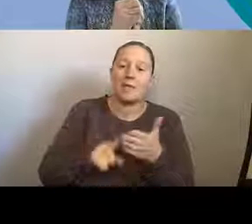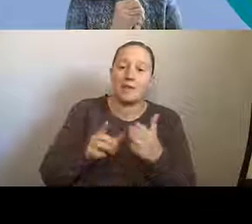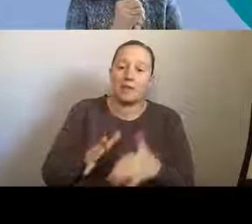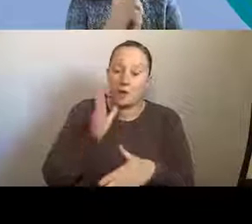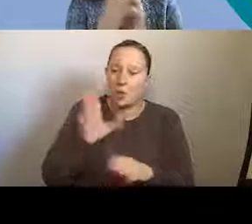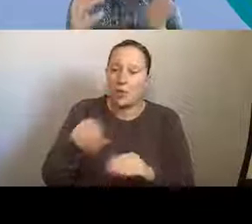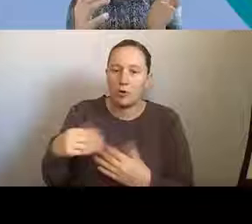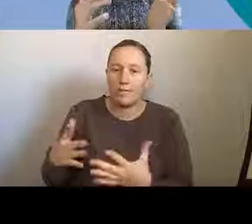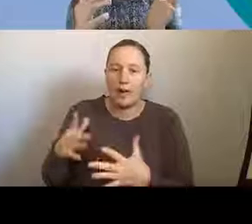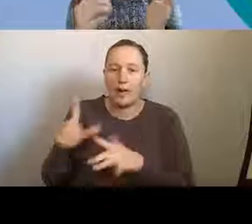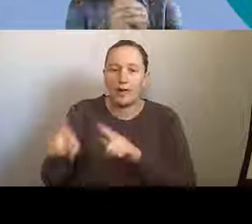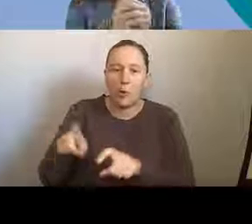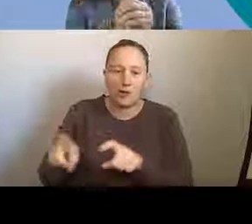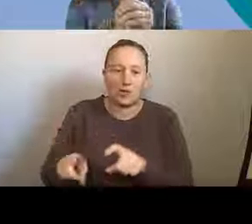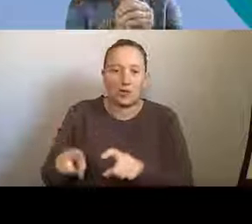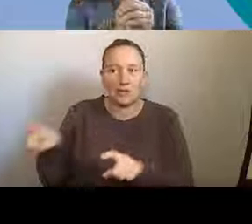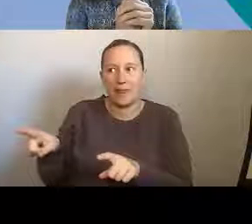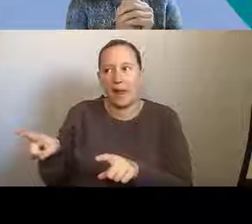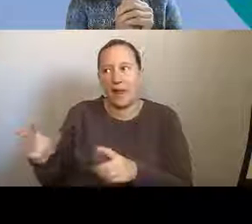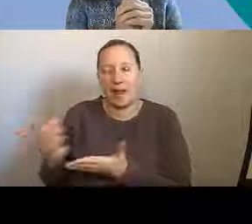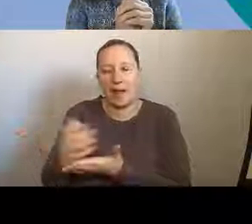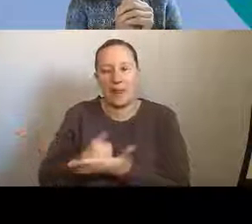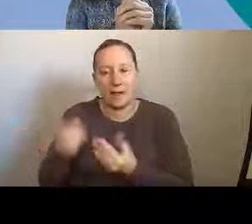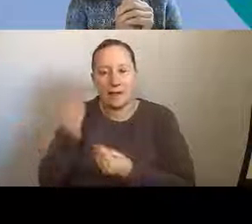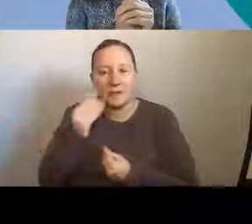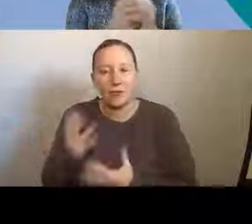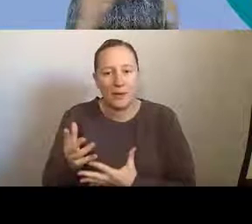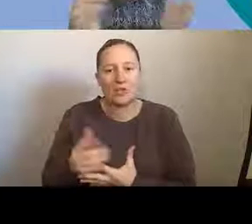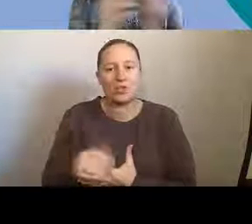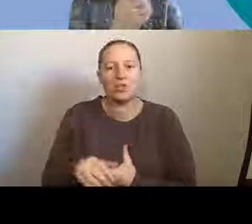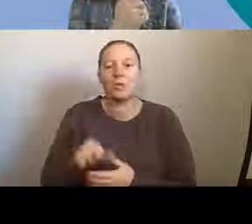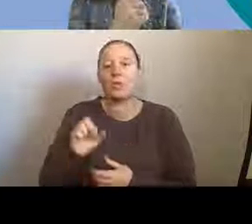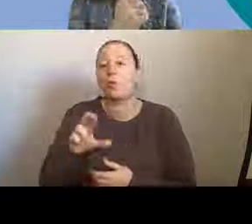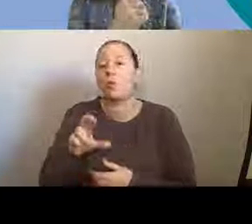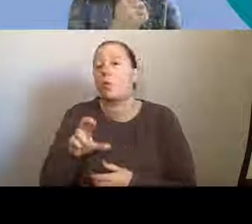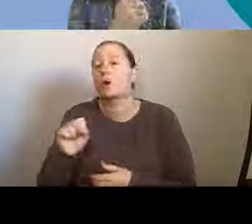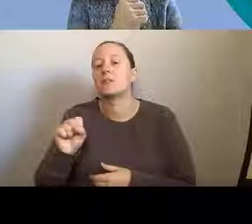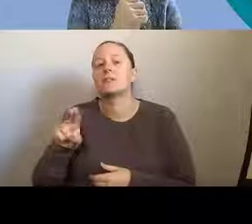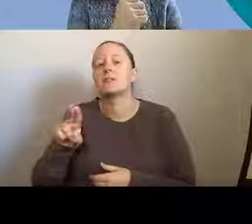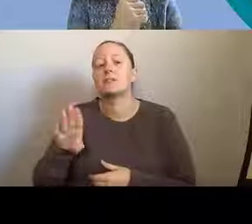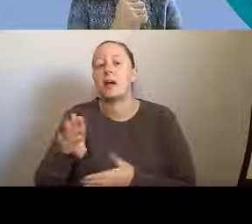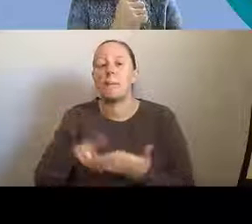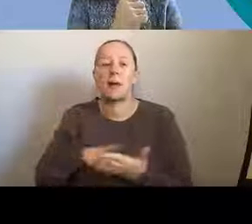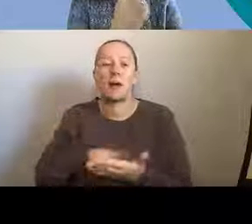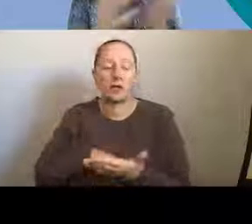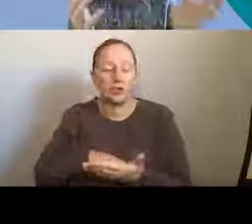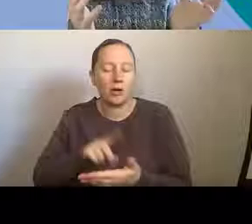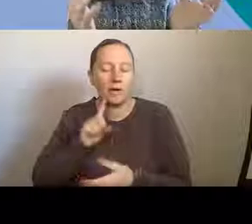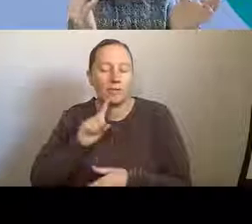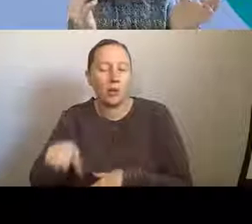or that they may sort of subcontract to an organization